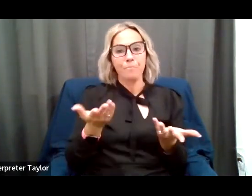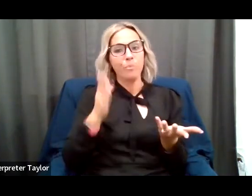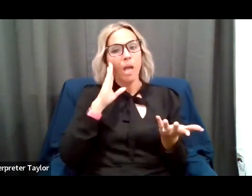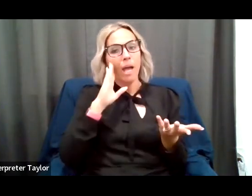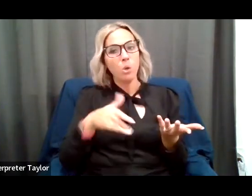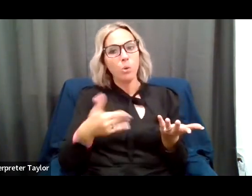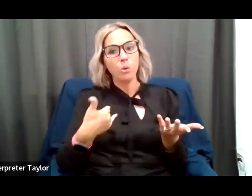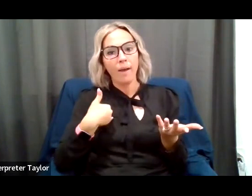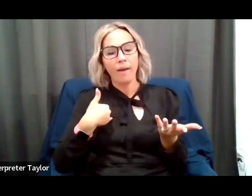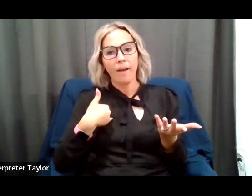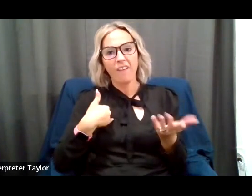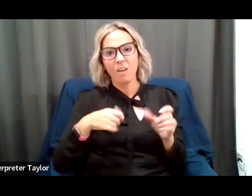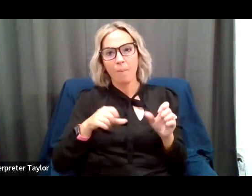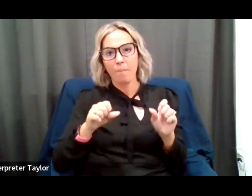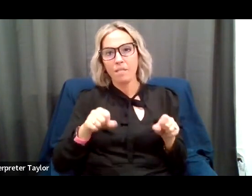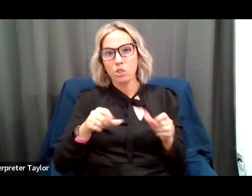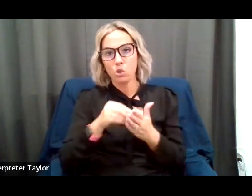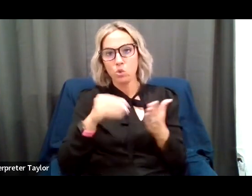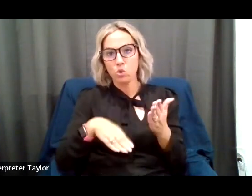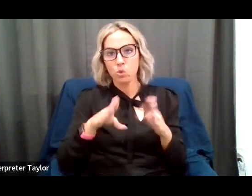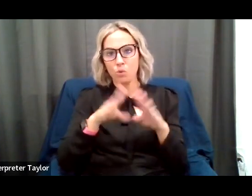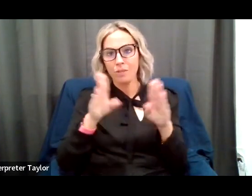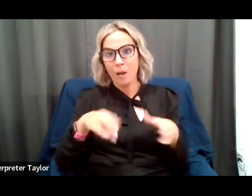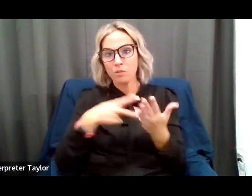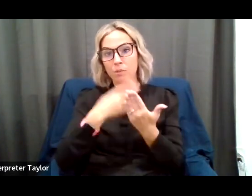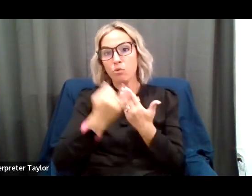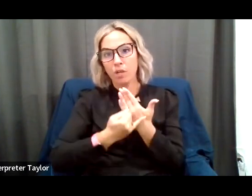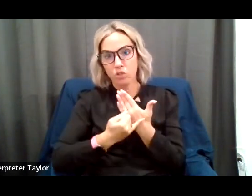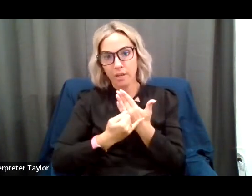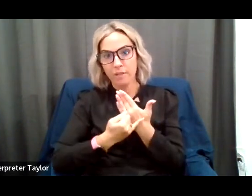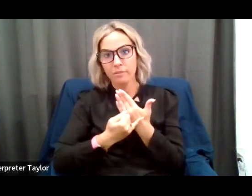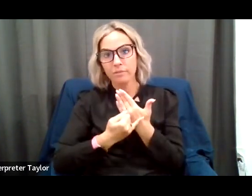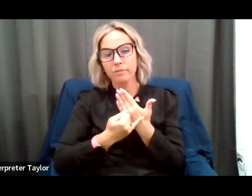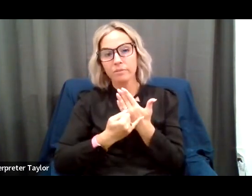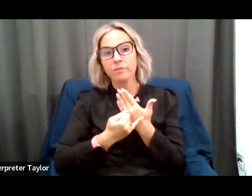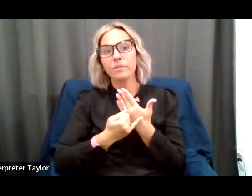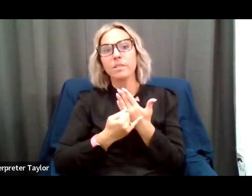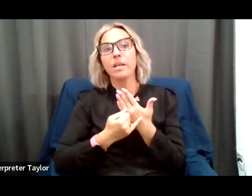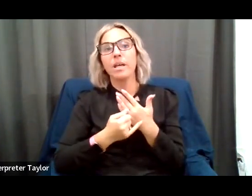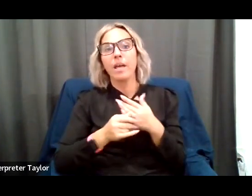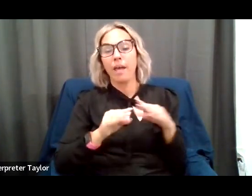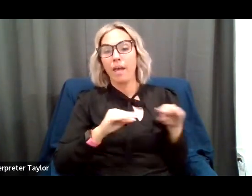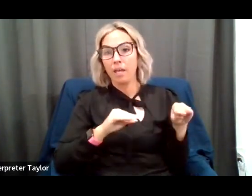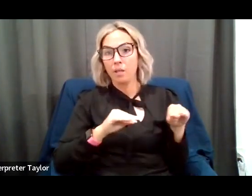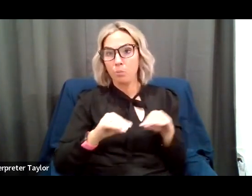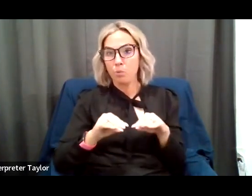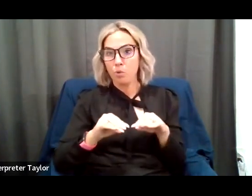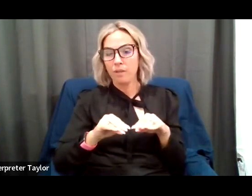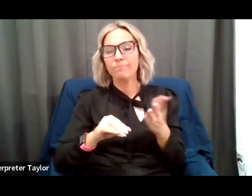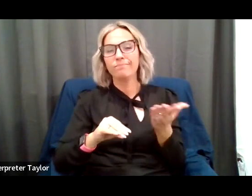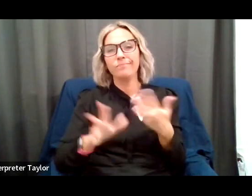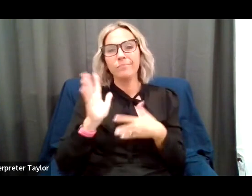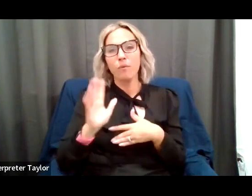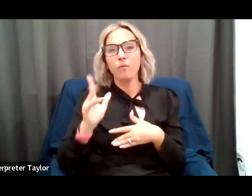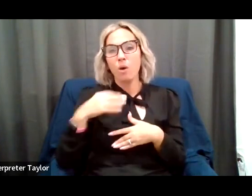a potential student housing project and moving the- when you had applied for funding last year,